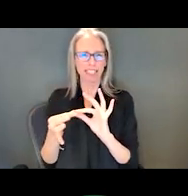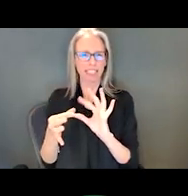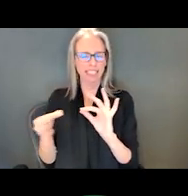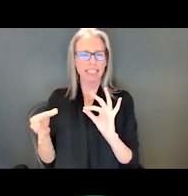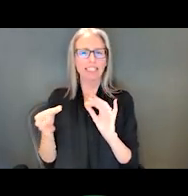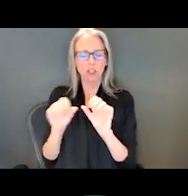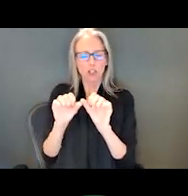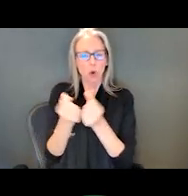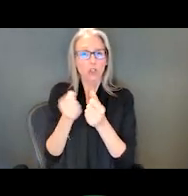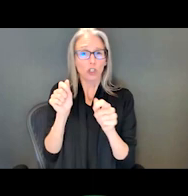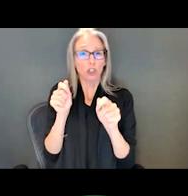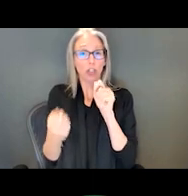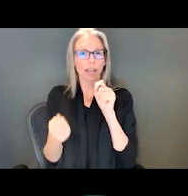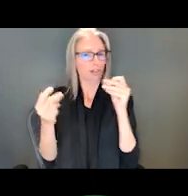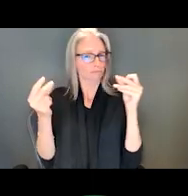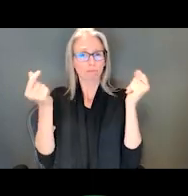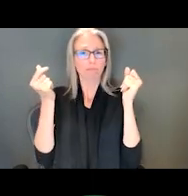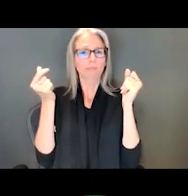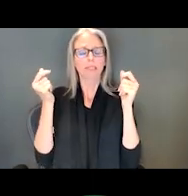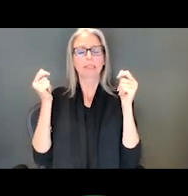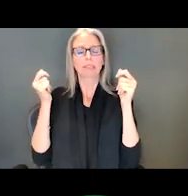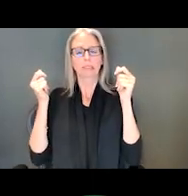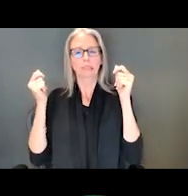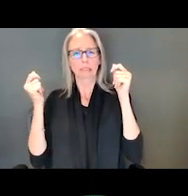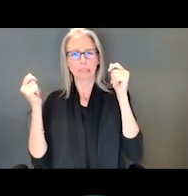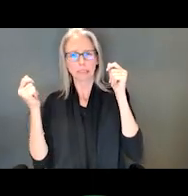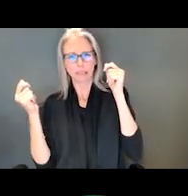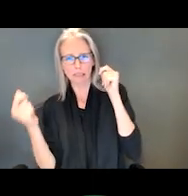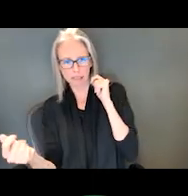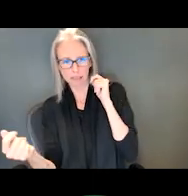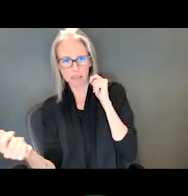but making that into a social change where we train where we change the social environment